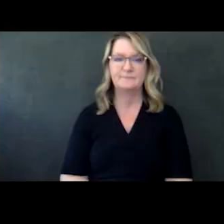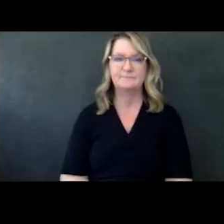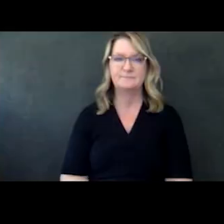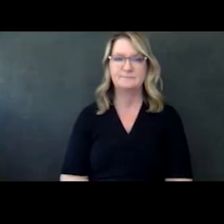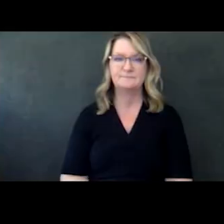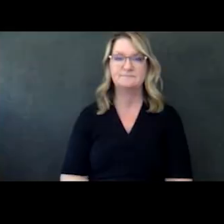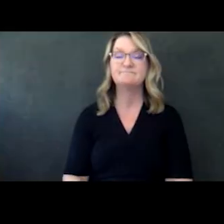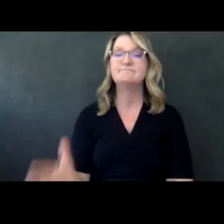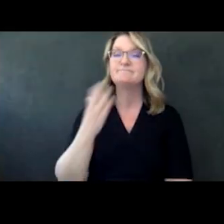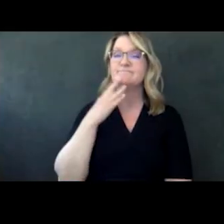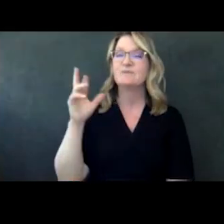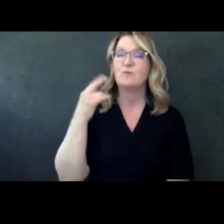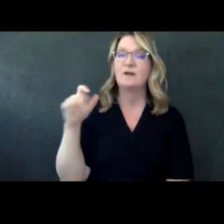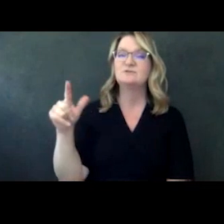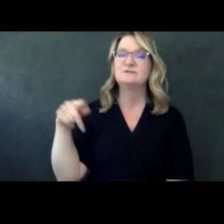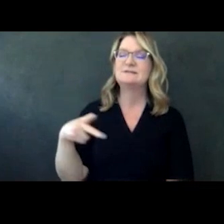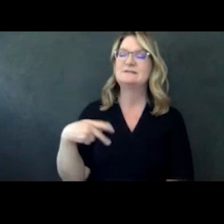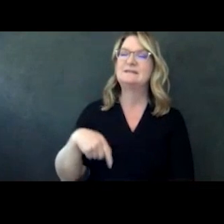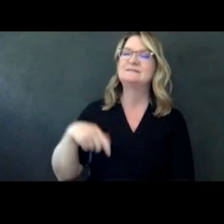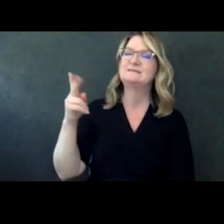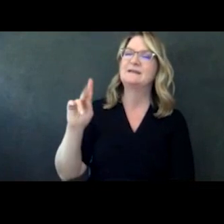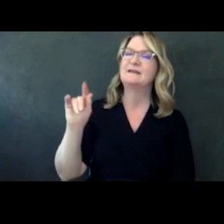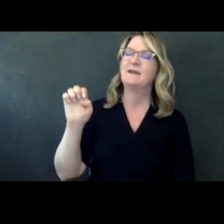[Kate D'Anello] Thanks, Rachel. This is Kate D'Anello, a member of the TA team